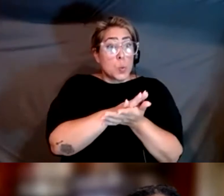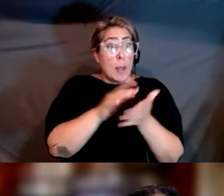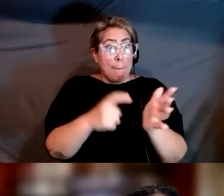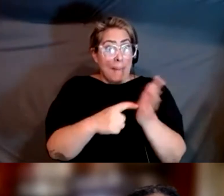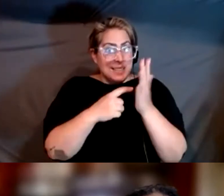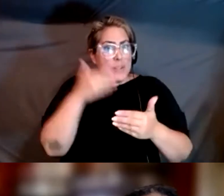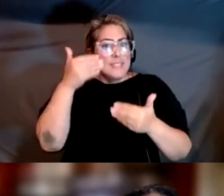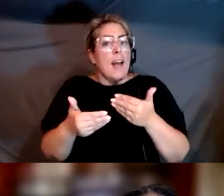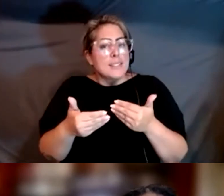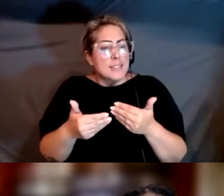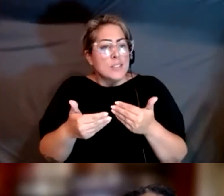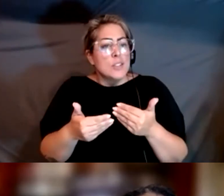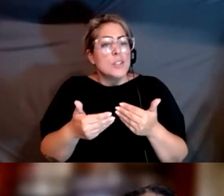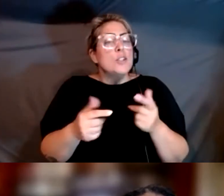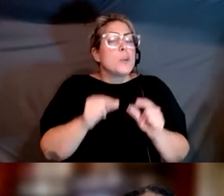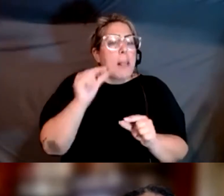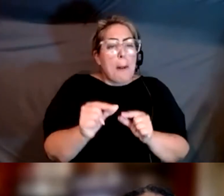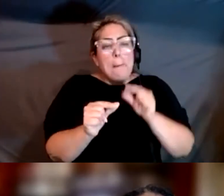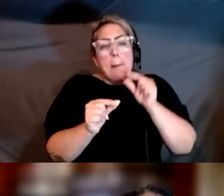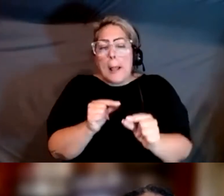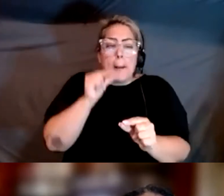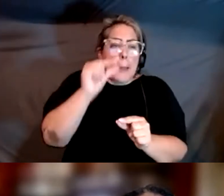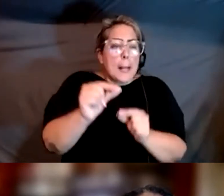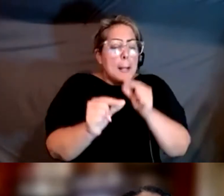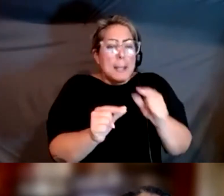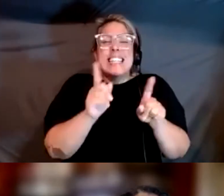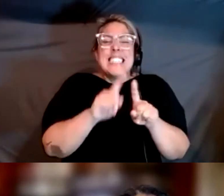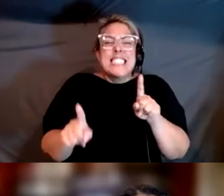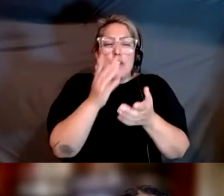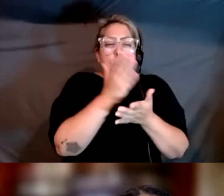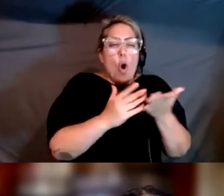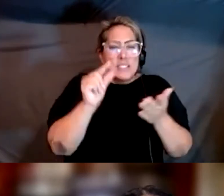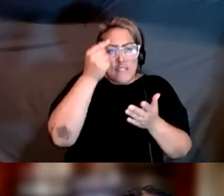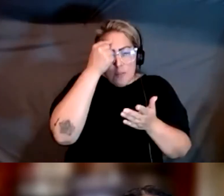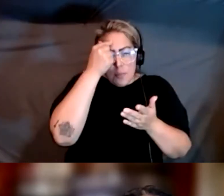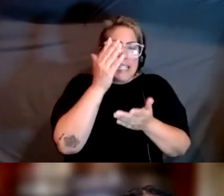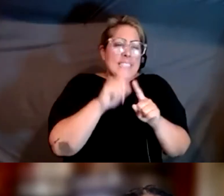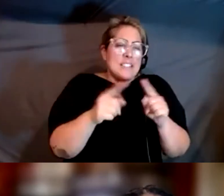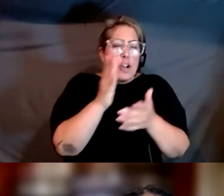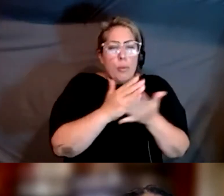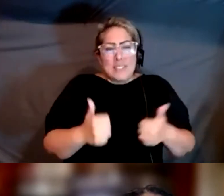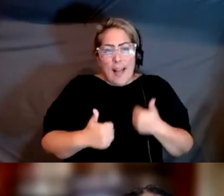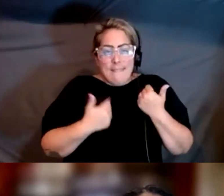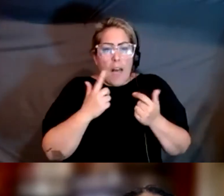sectors and figuring out how we tackle the whole thing. >> I guess my question is more of would